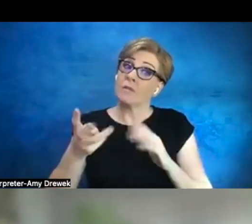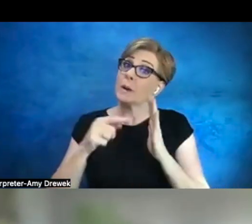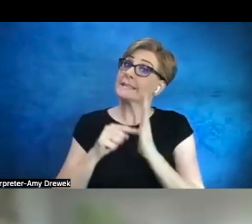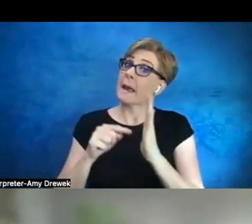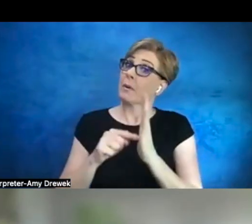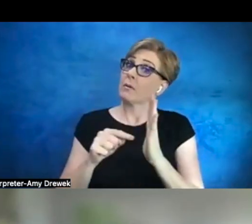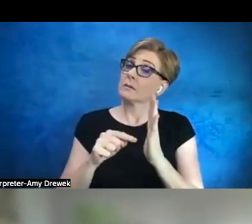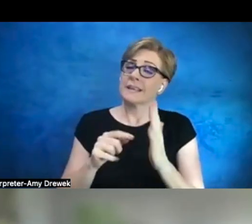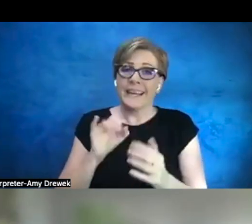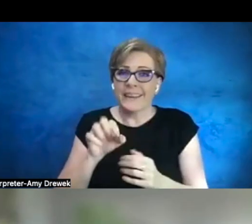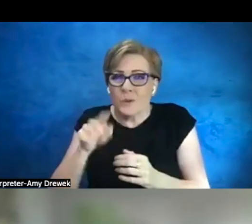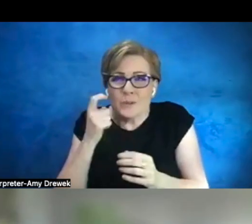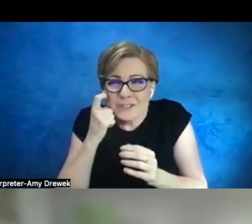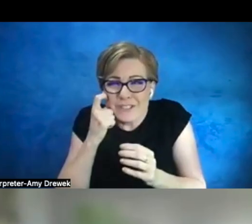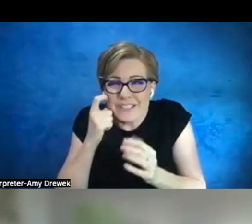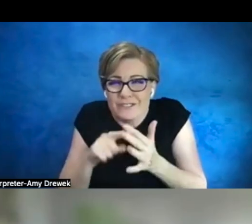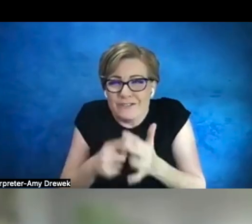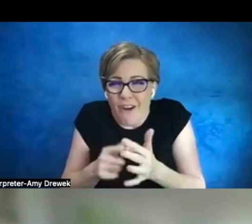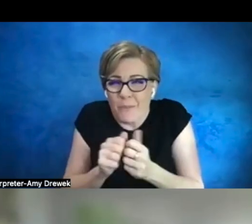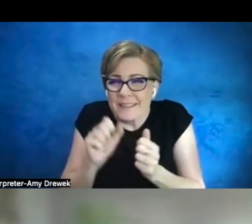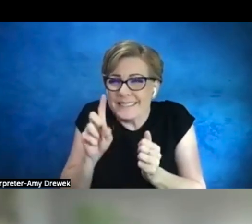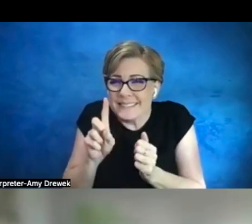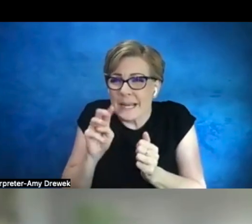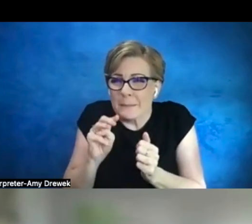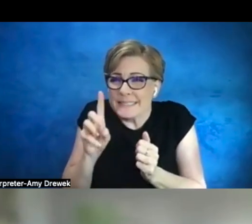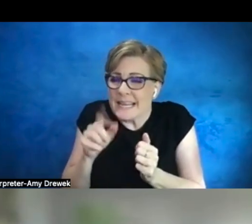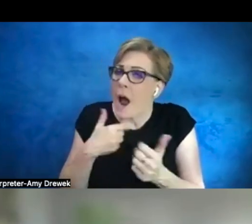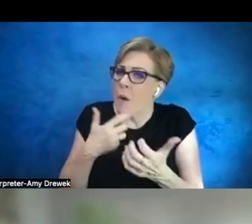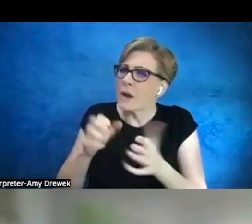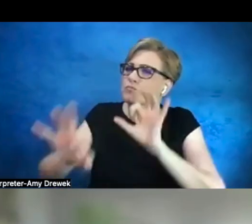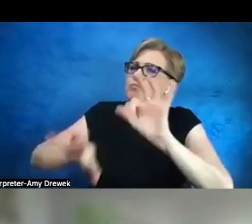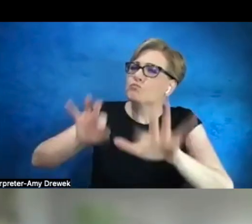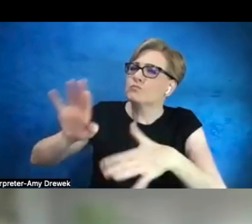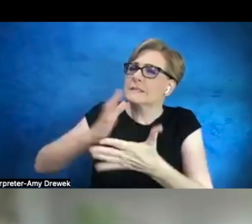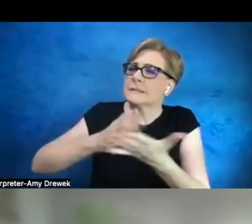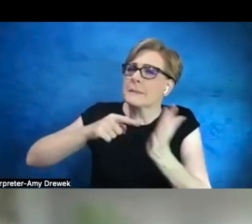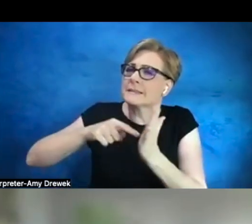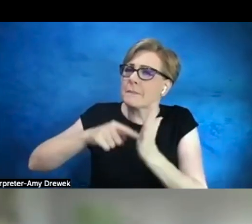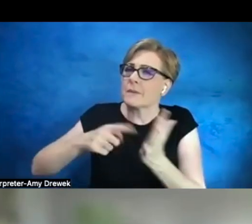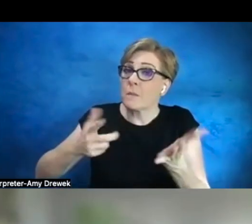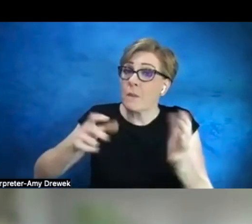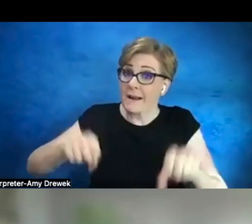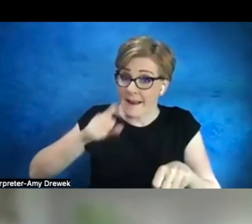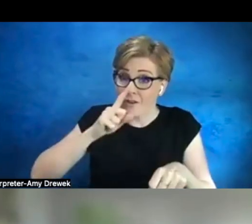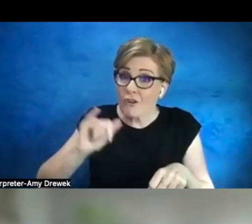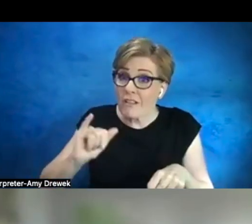DMD to see what some examples can look like in your community and see what feels transferrable.